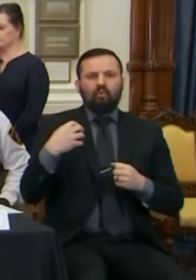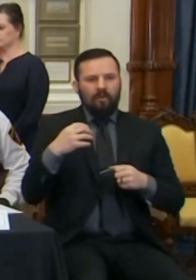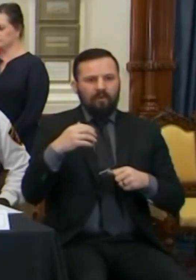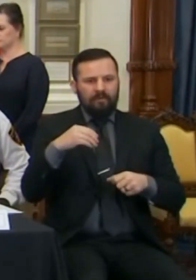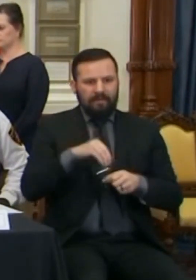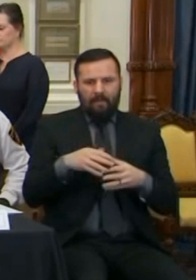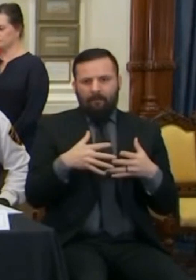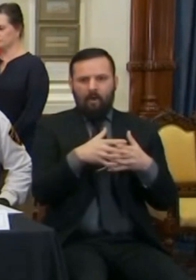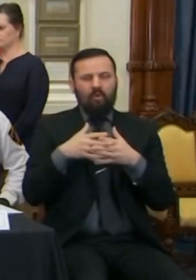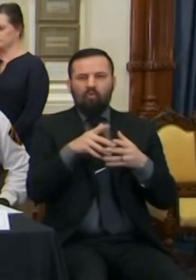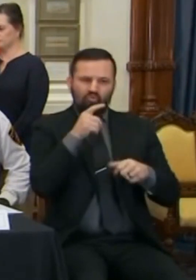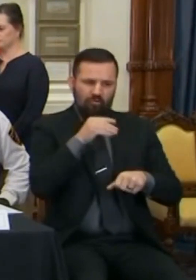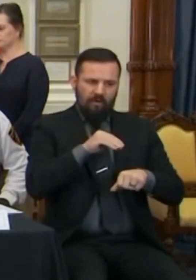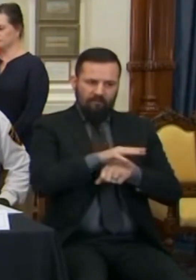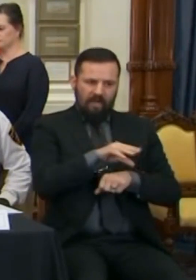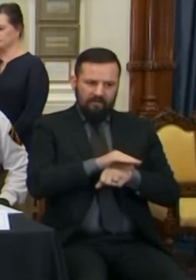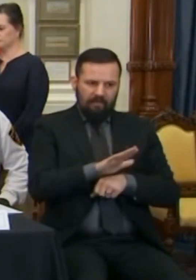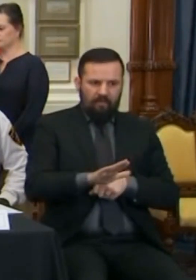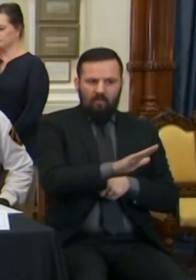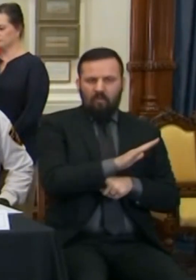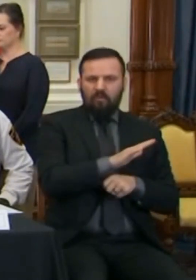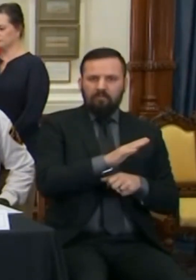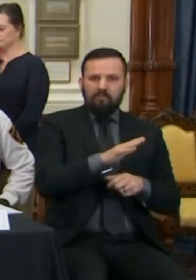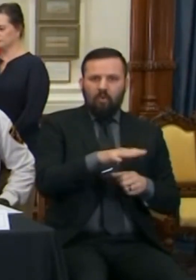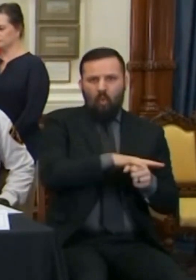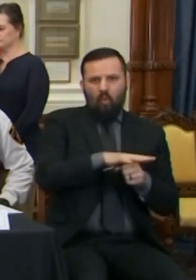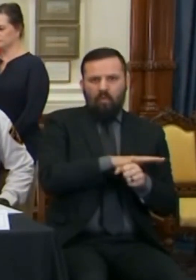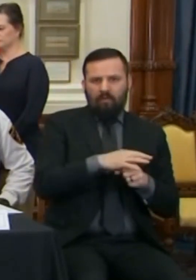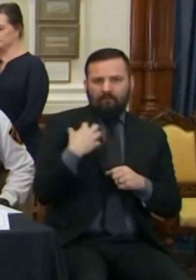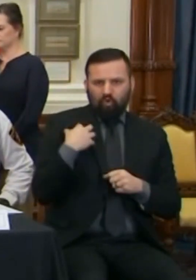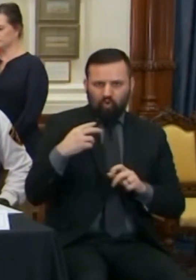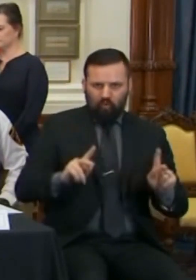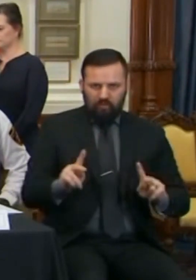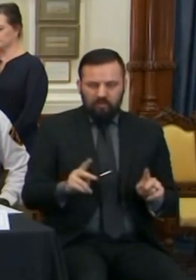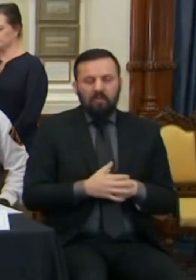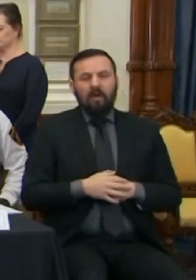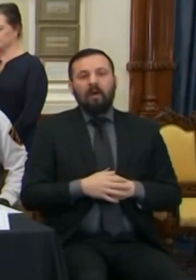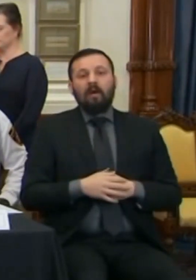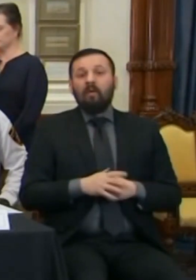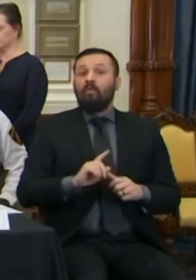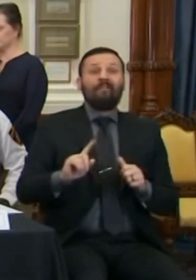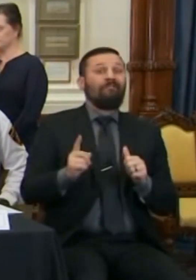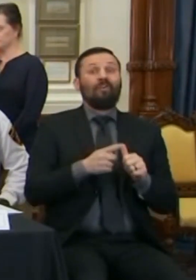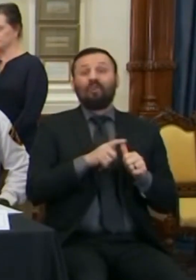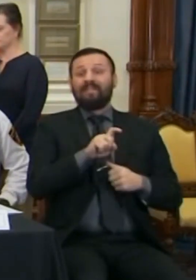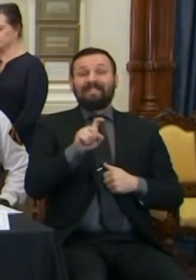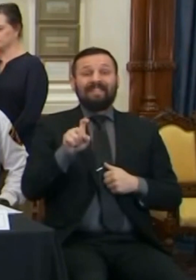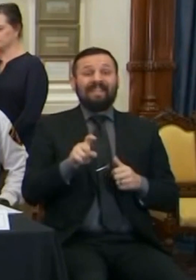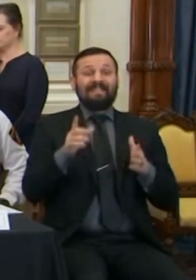are advising their local officials well the first Texan tested positive for